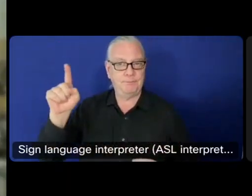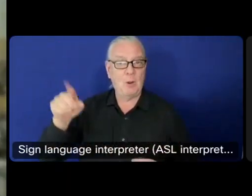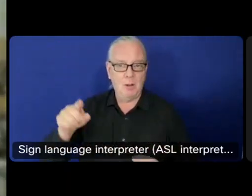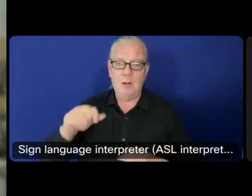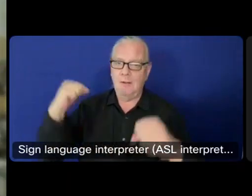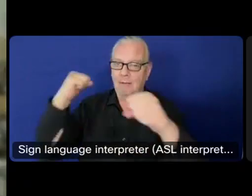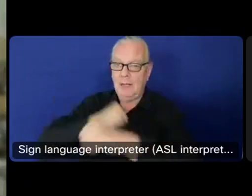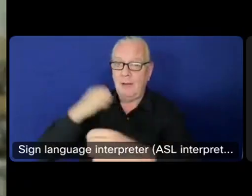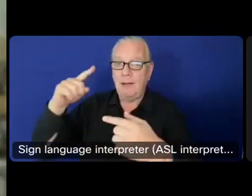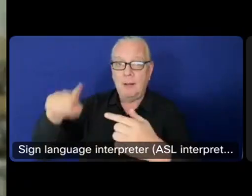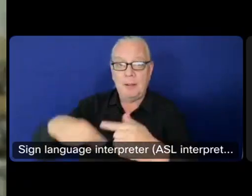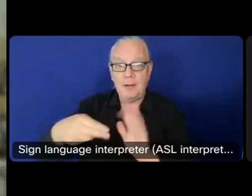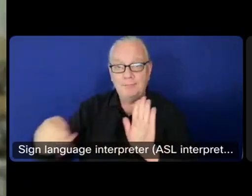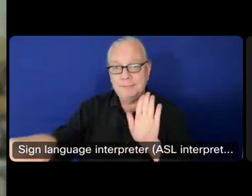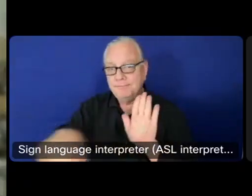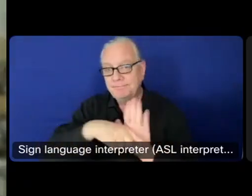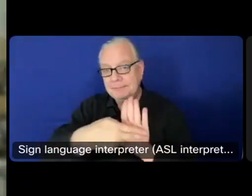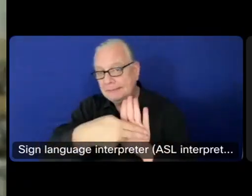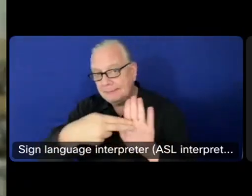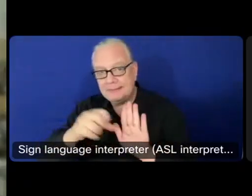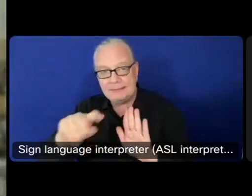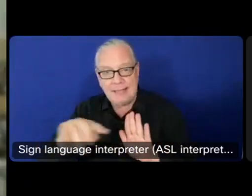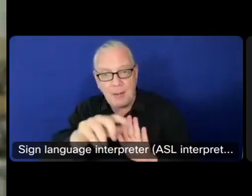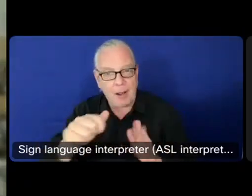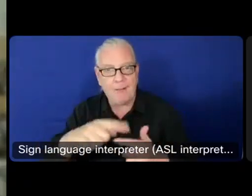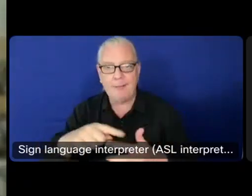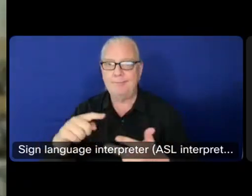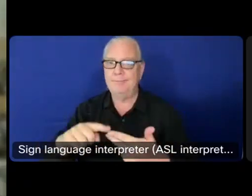comes to HIV and AIDS, the ignorance of people just not